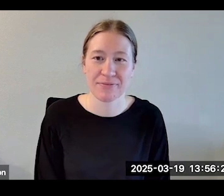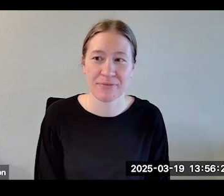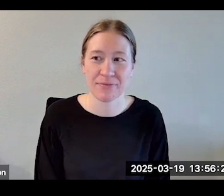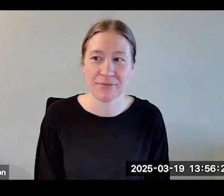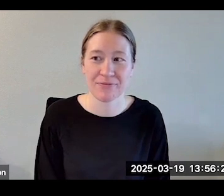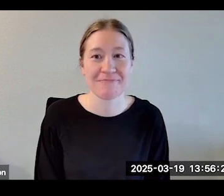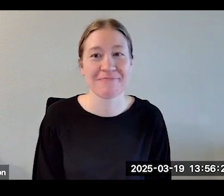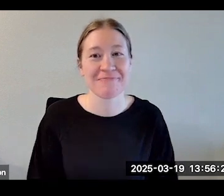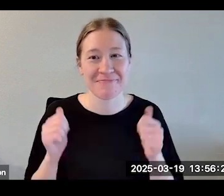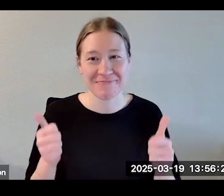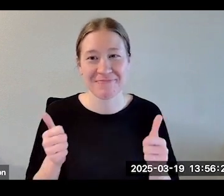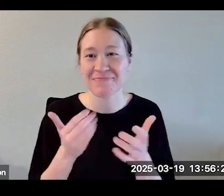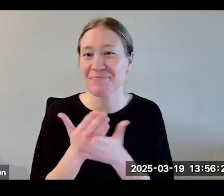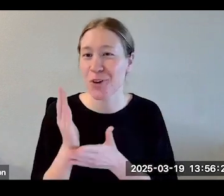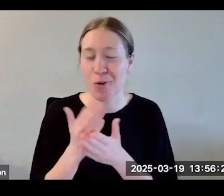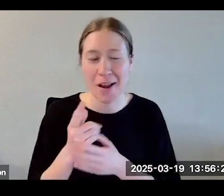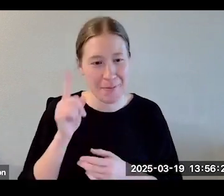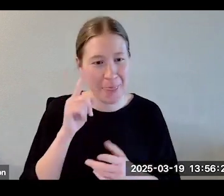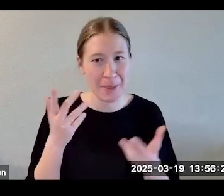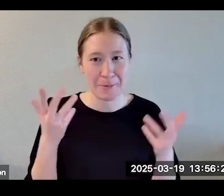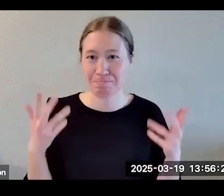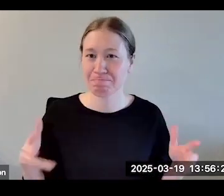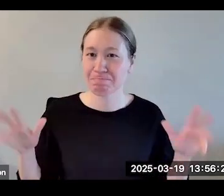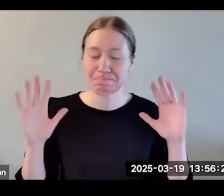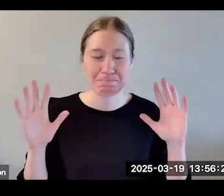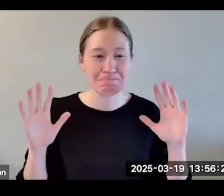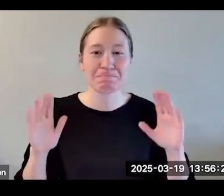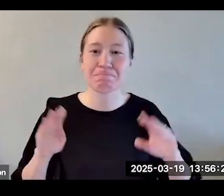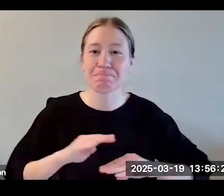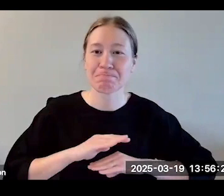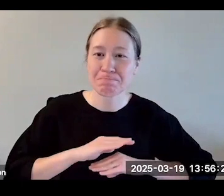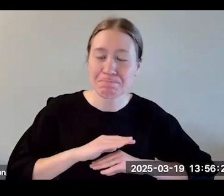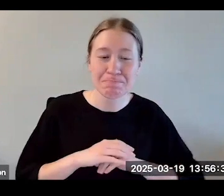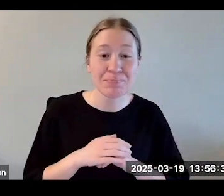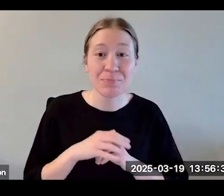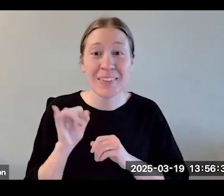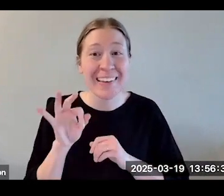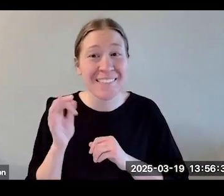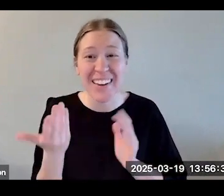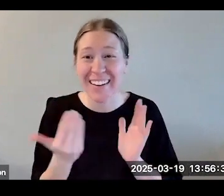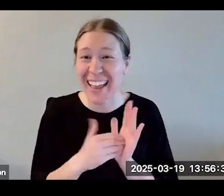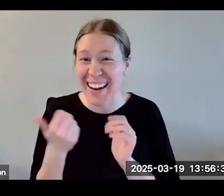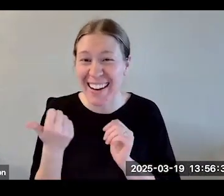All right, well, I think that's all that we've got for everyone. If you do have any questions, please reach out.